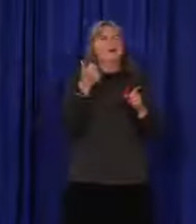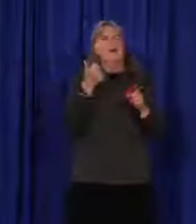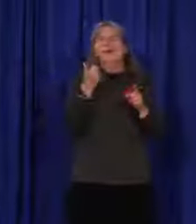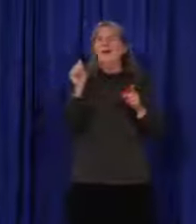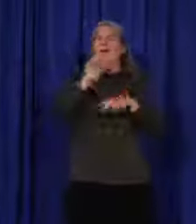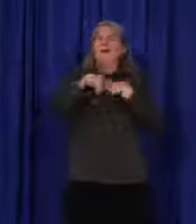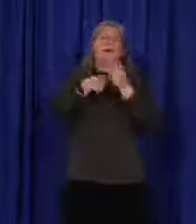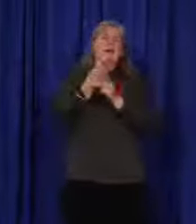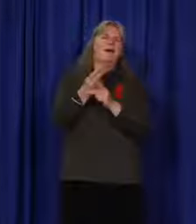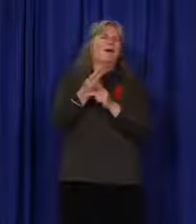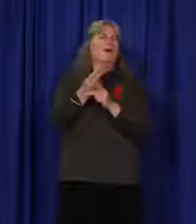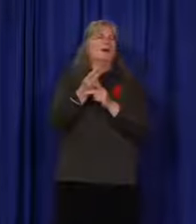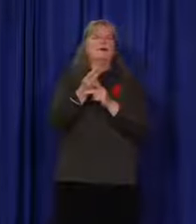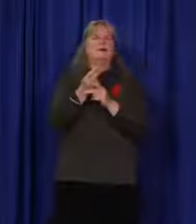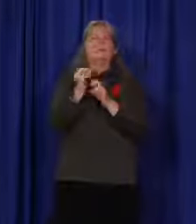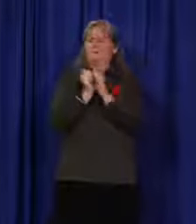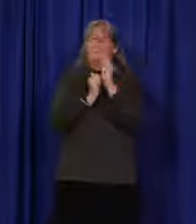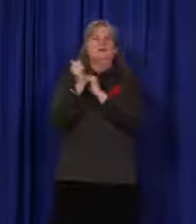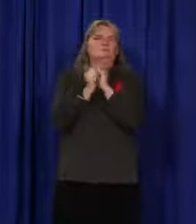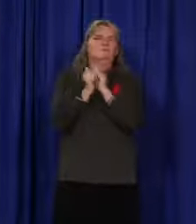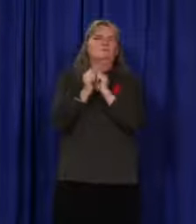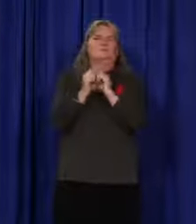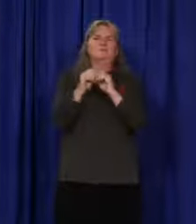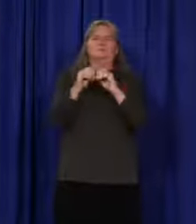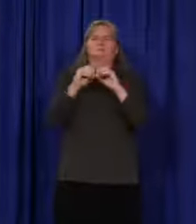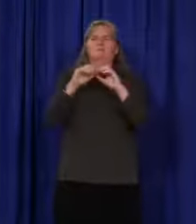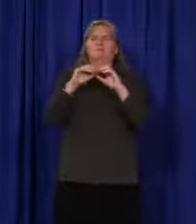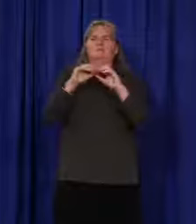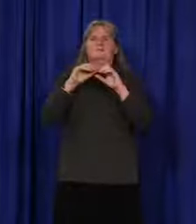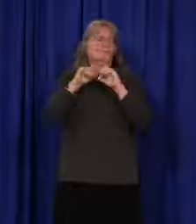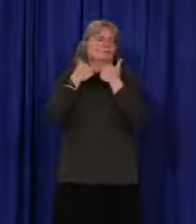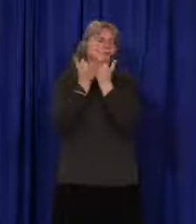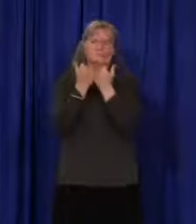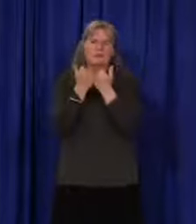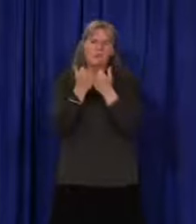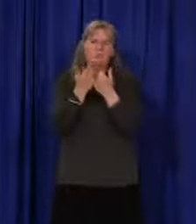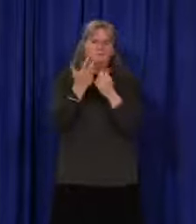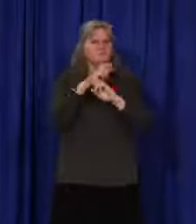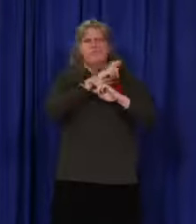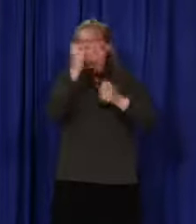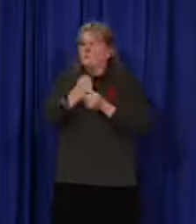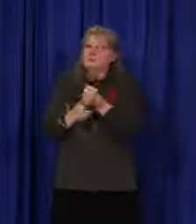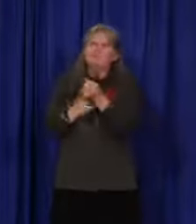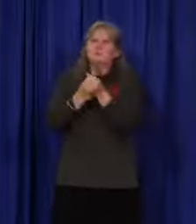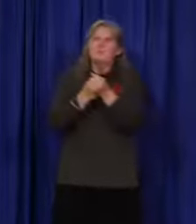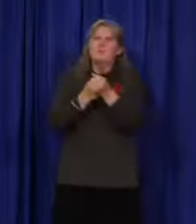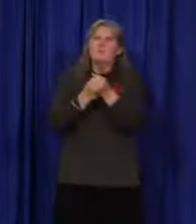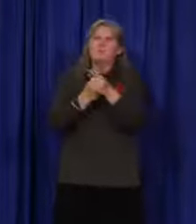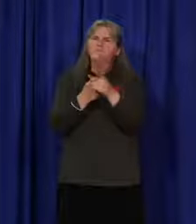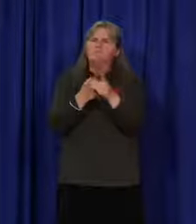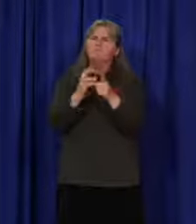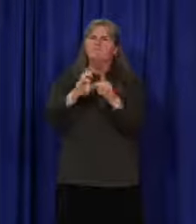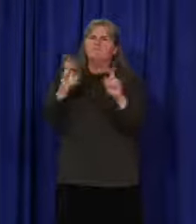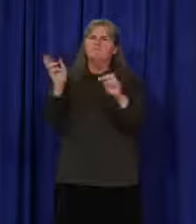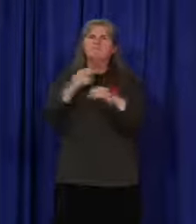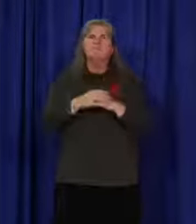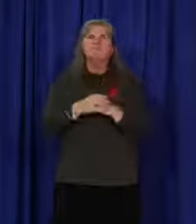Followup question, Phillippe? Yes, on schools, how committed are we to the current school plan, especially half